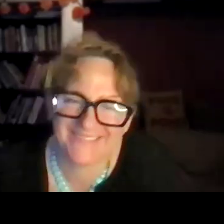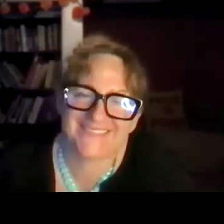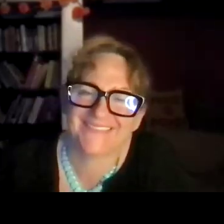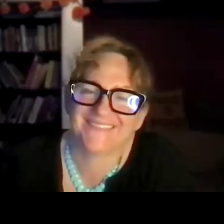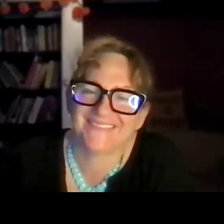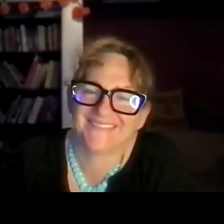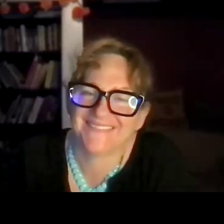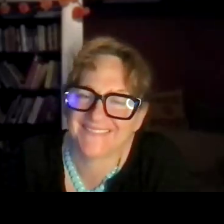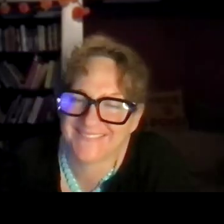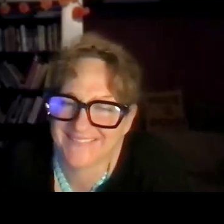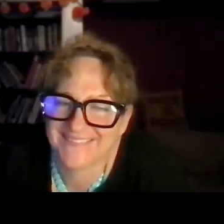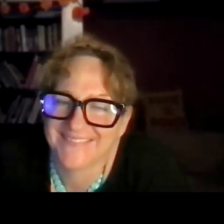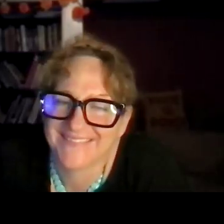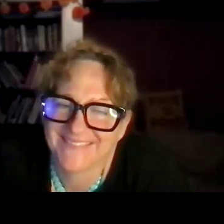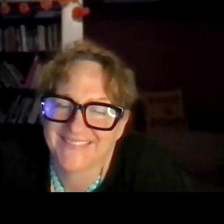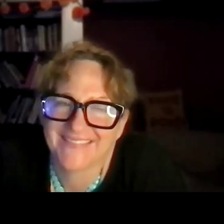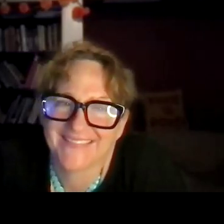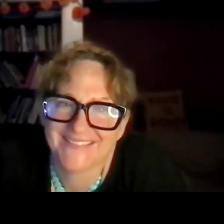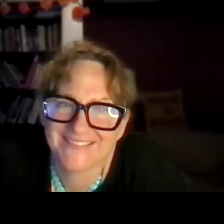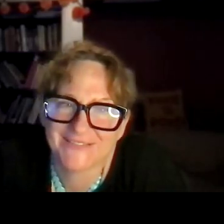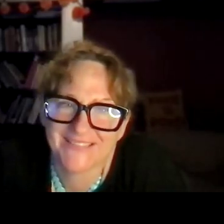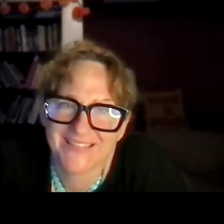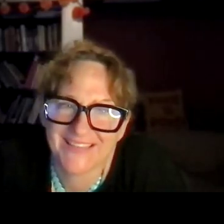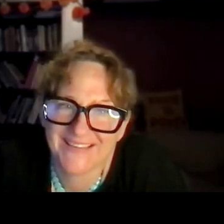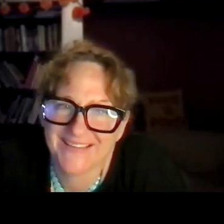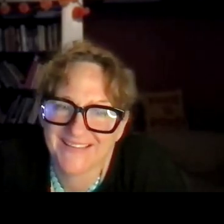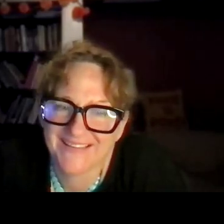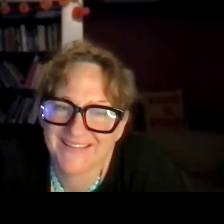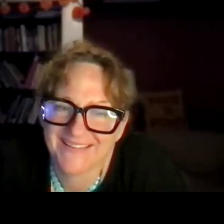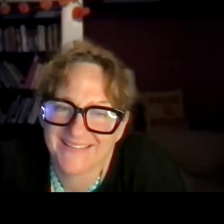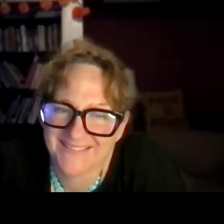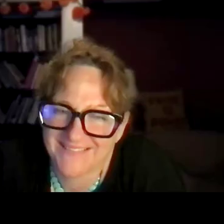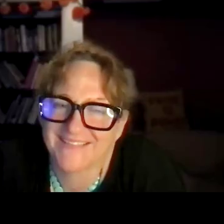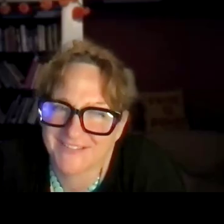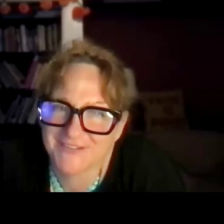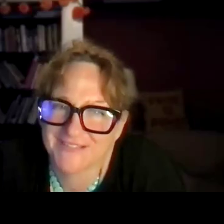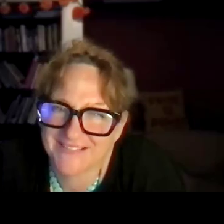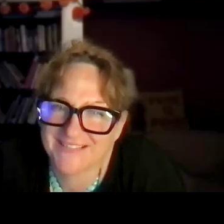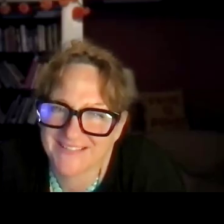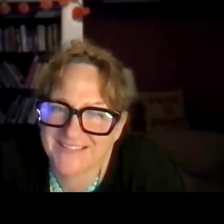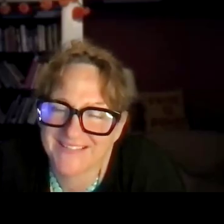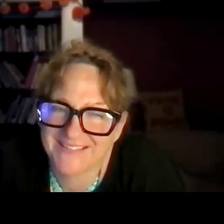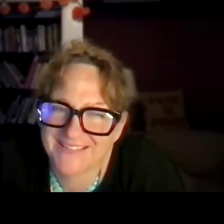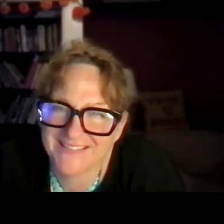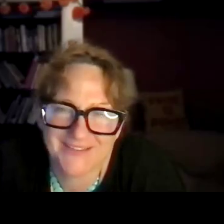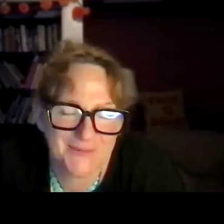iPhone: started from 1966, all the way to 71 with Captain Kirk and